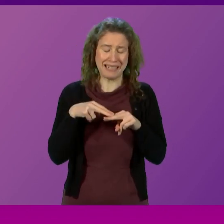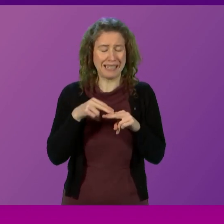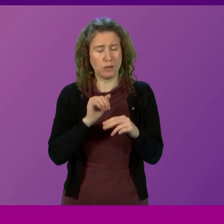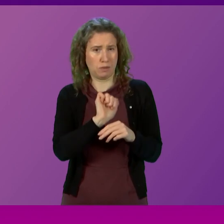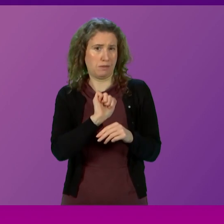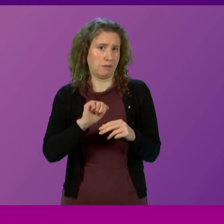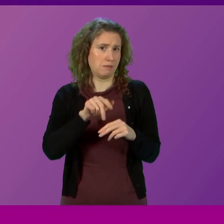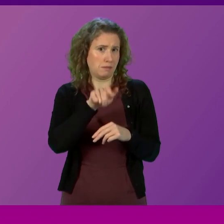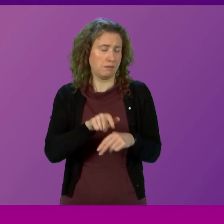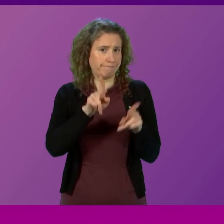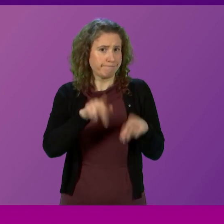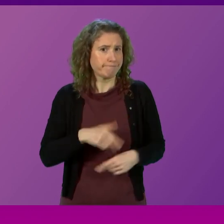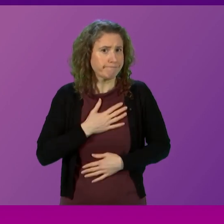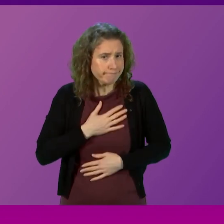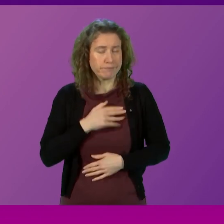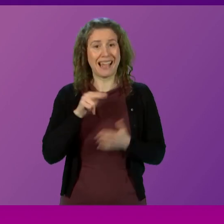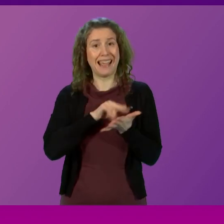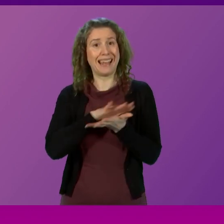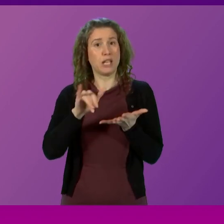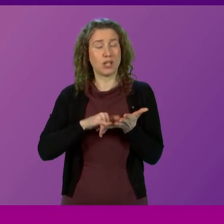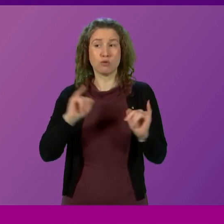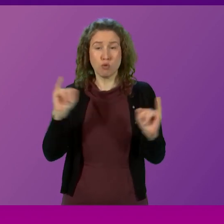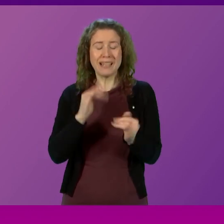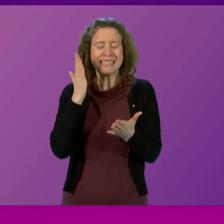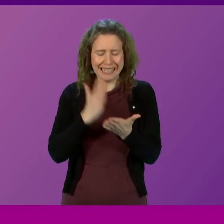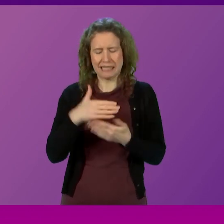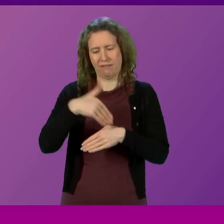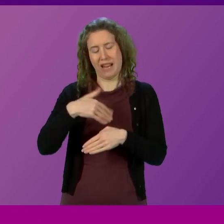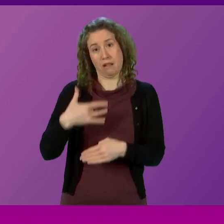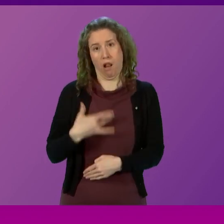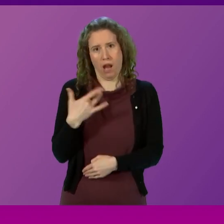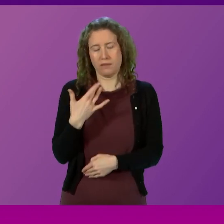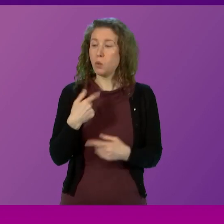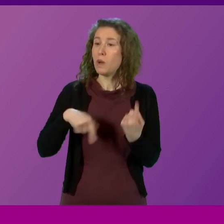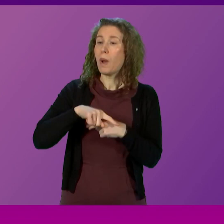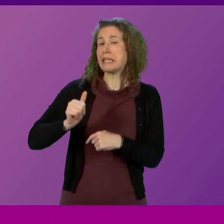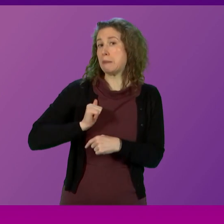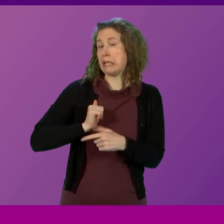The national health service crisis is costing lives. We were told to expect a catch-up plan but,